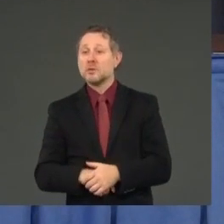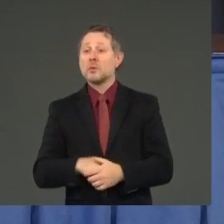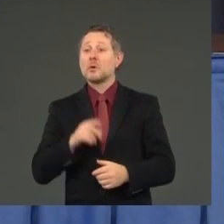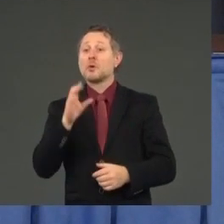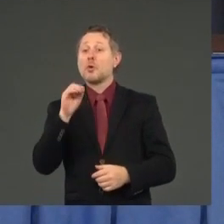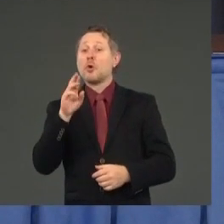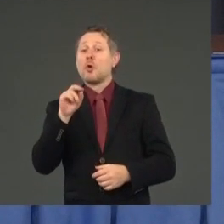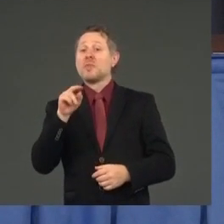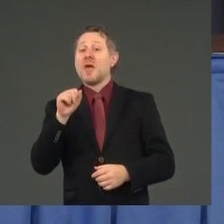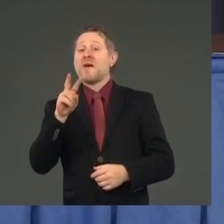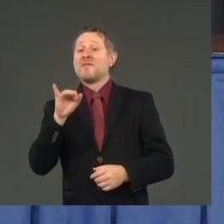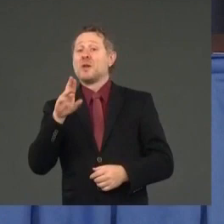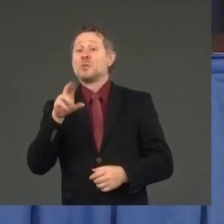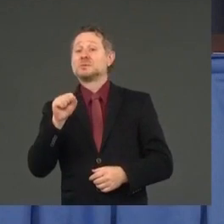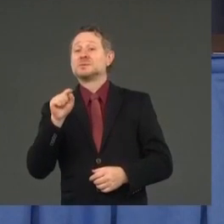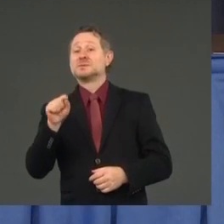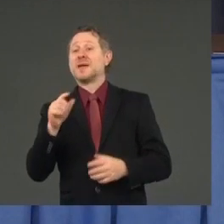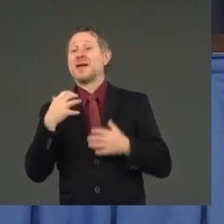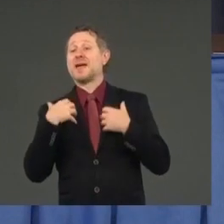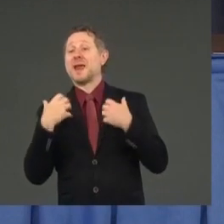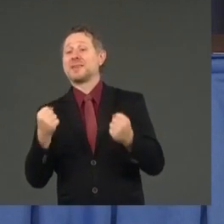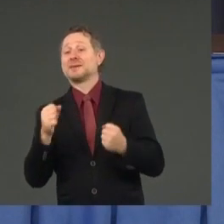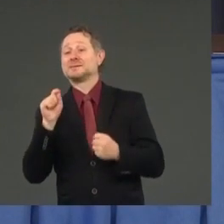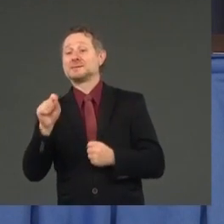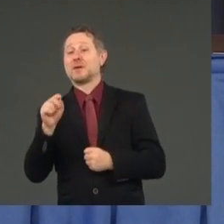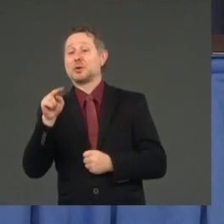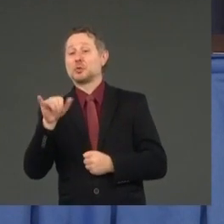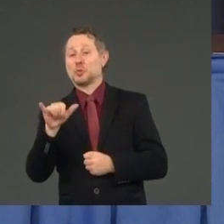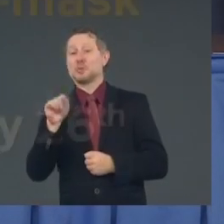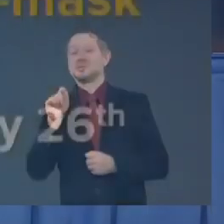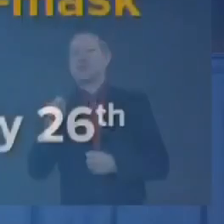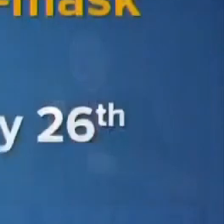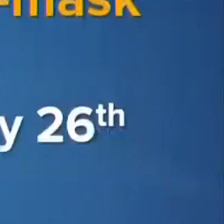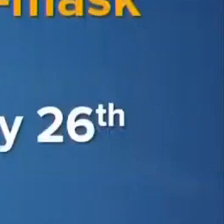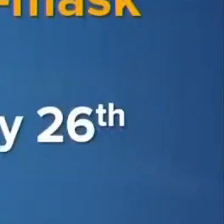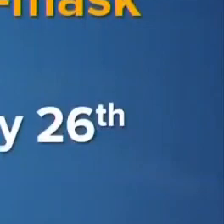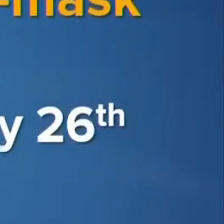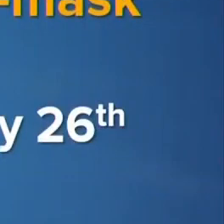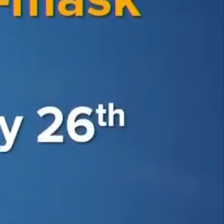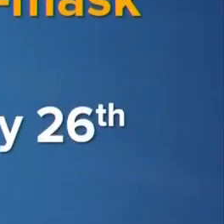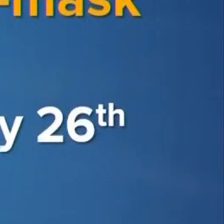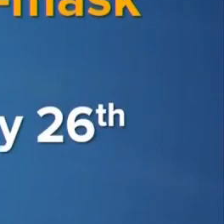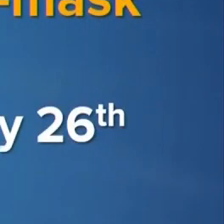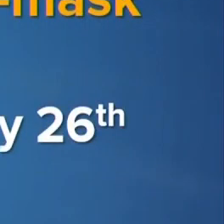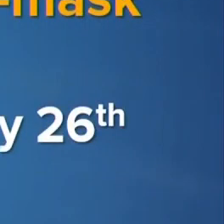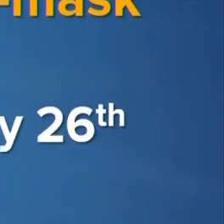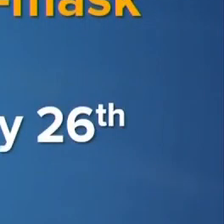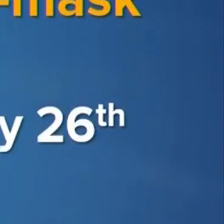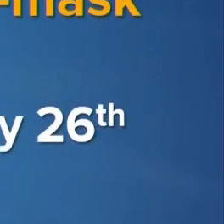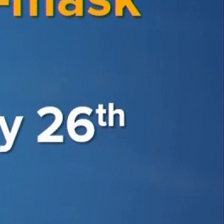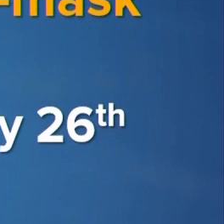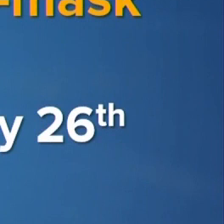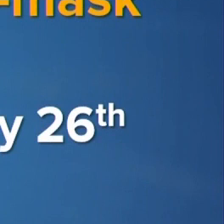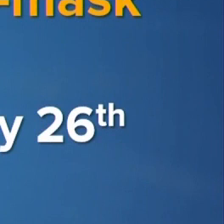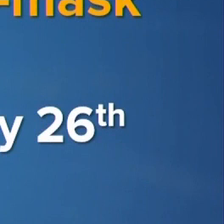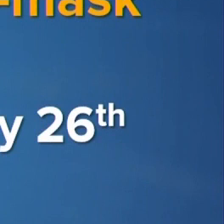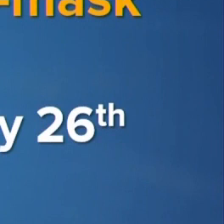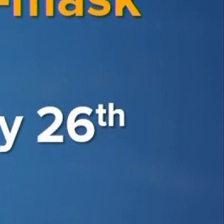PEOPLE CAN VOTE.